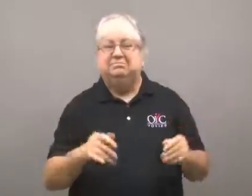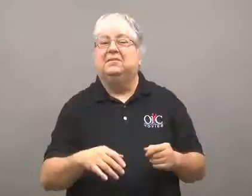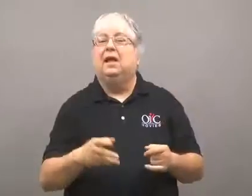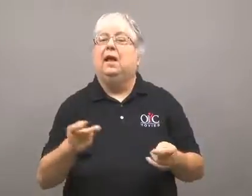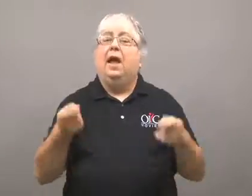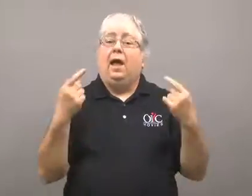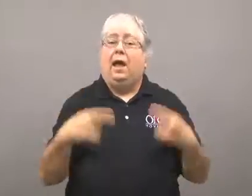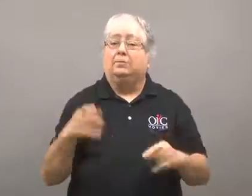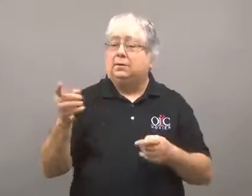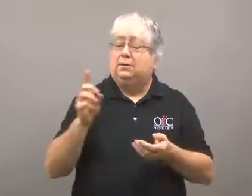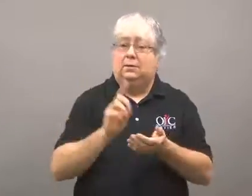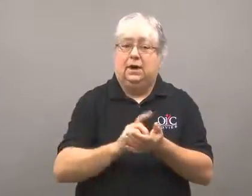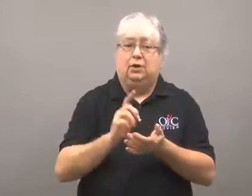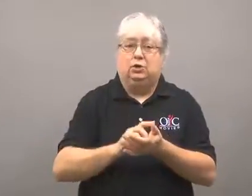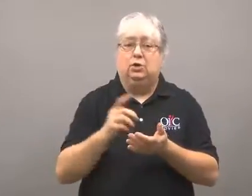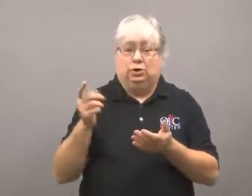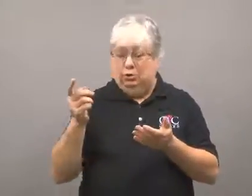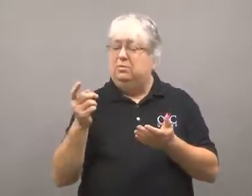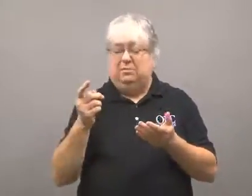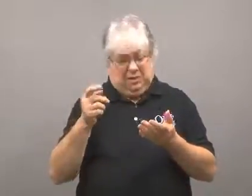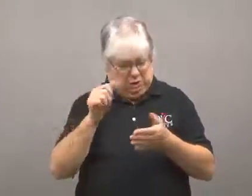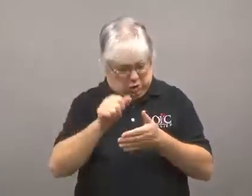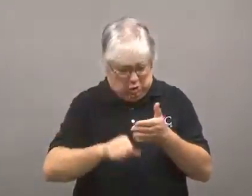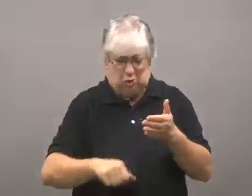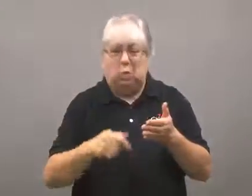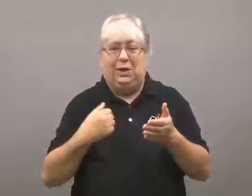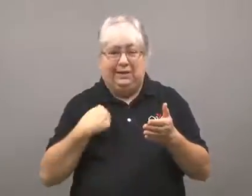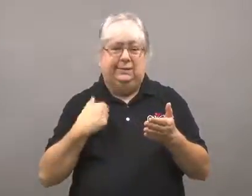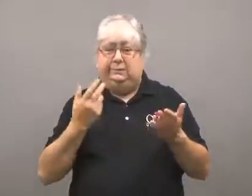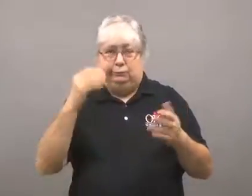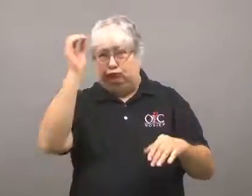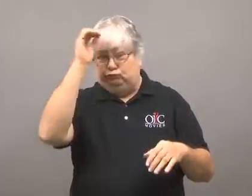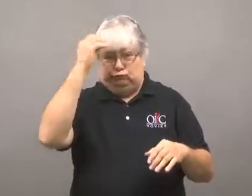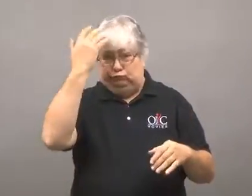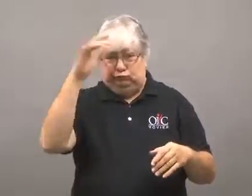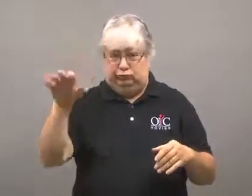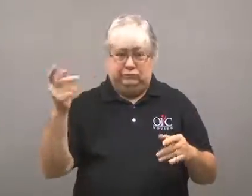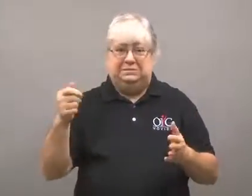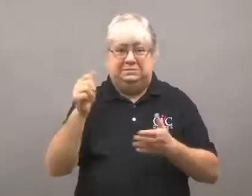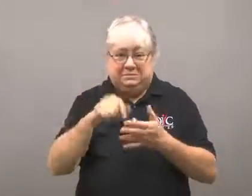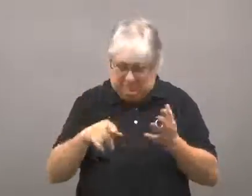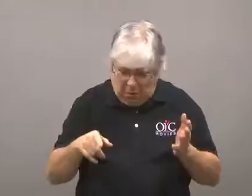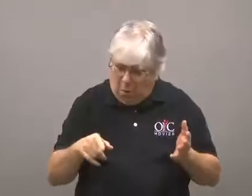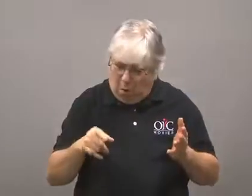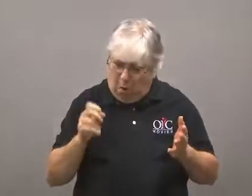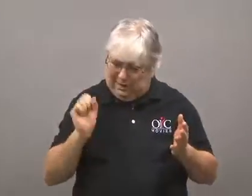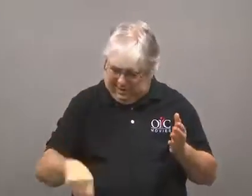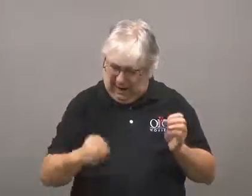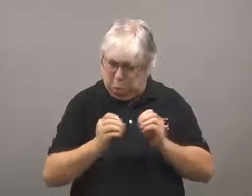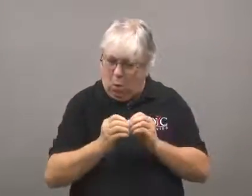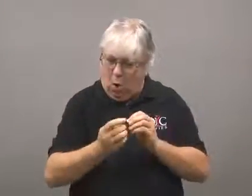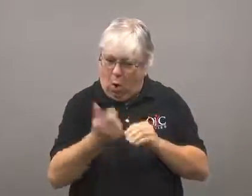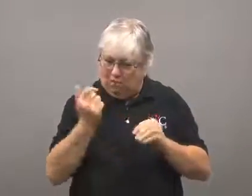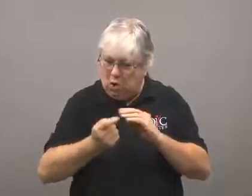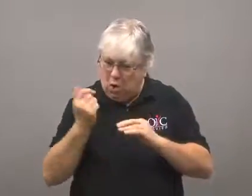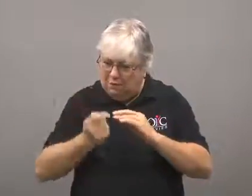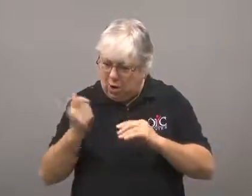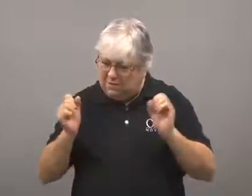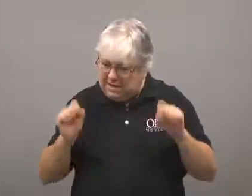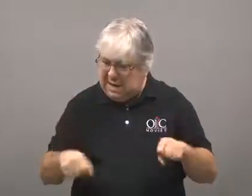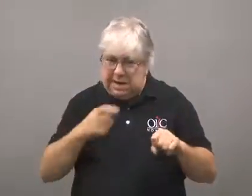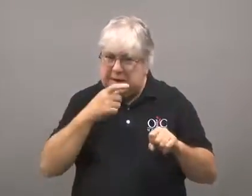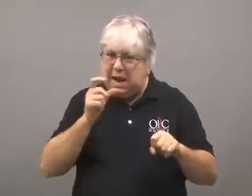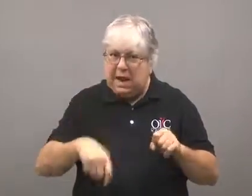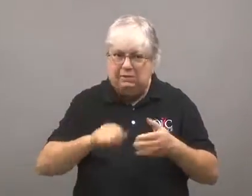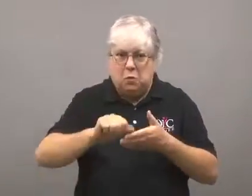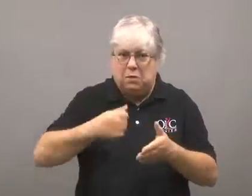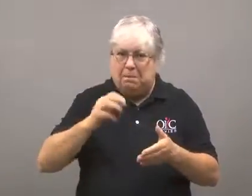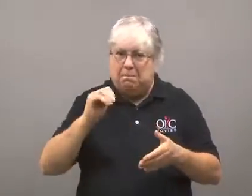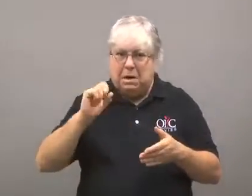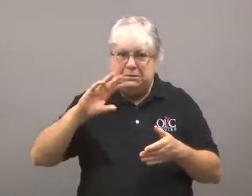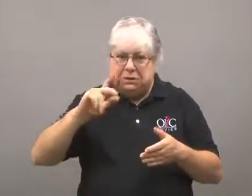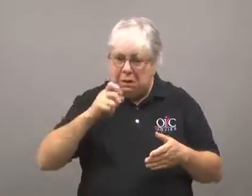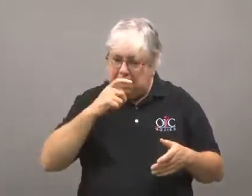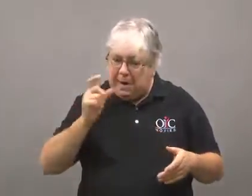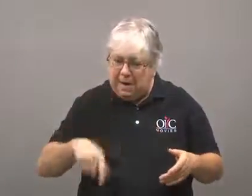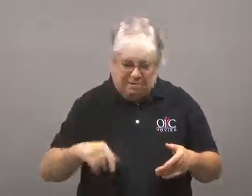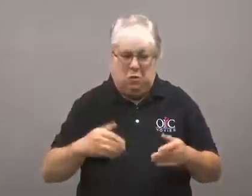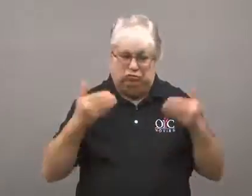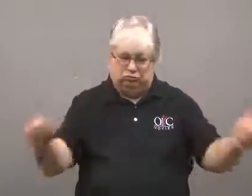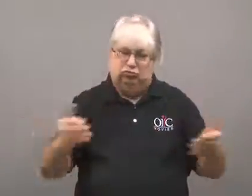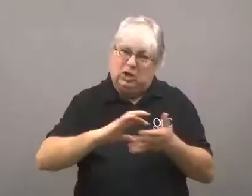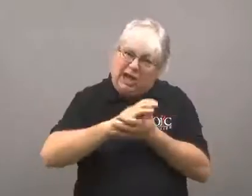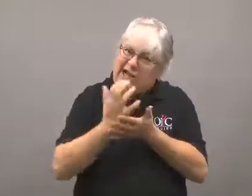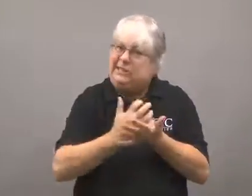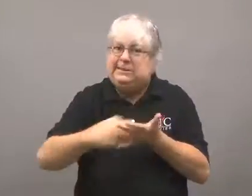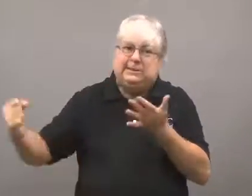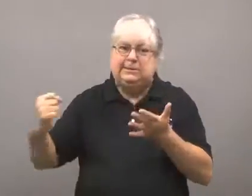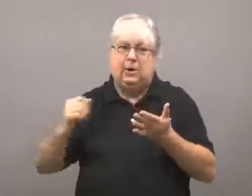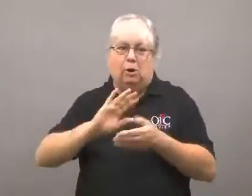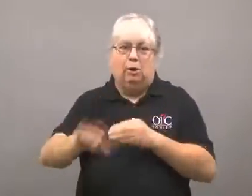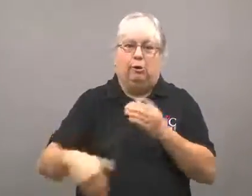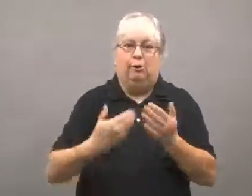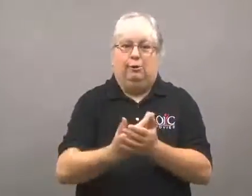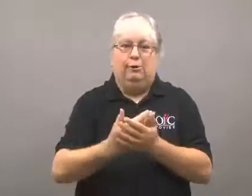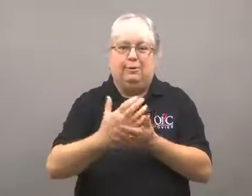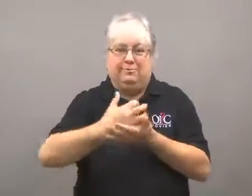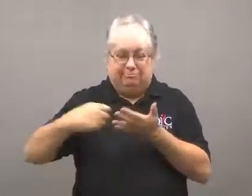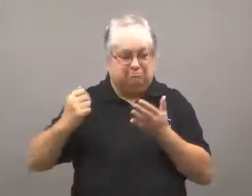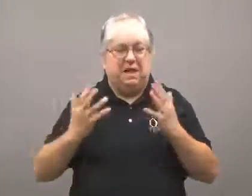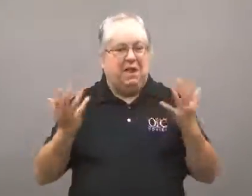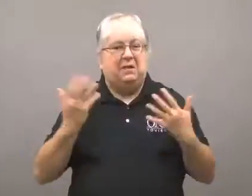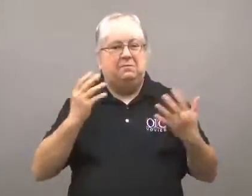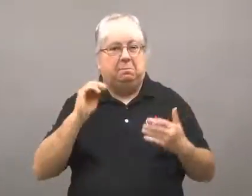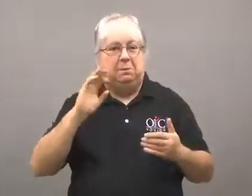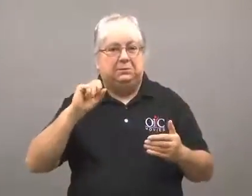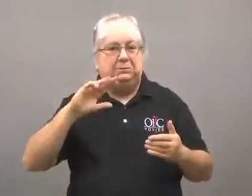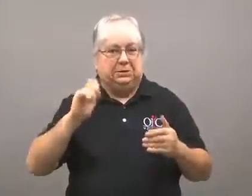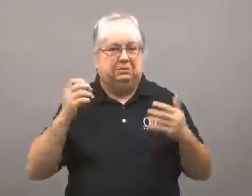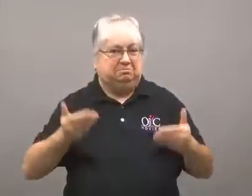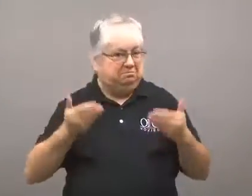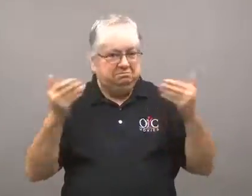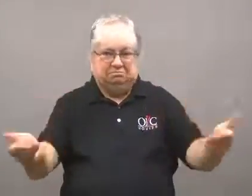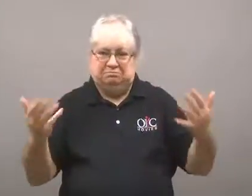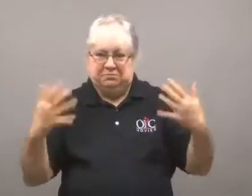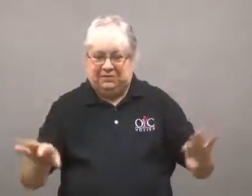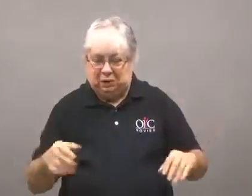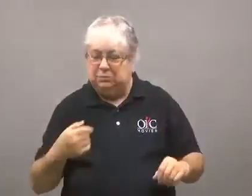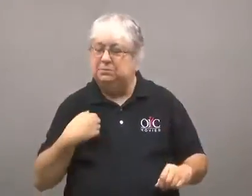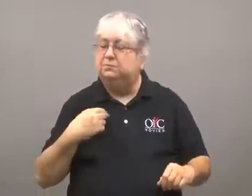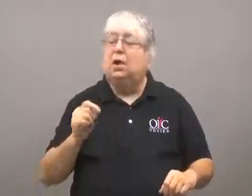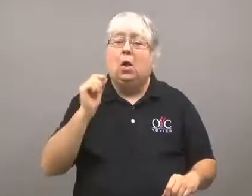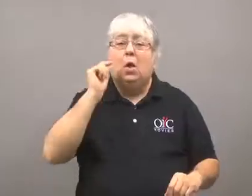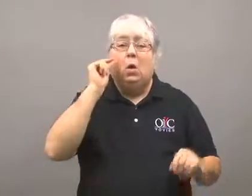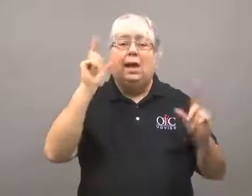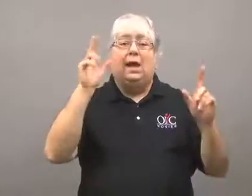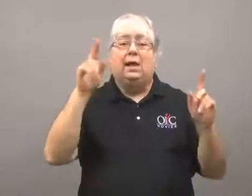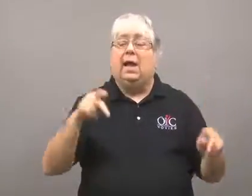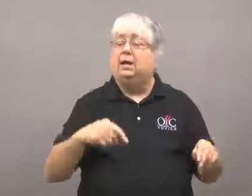Fine. I set it up and went last week for the surgery. While I was under, he realized more could be removed without touching the muscle.